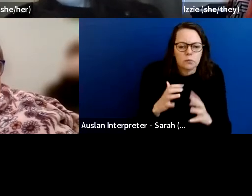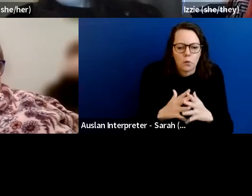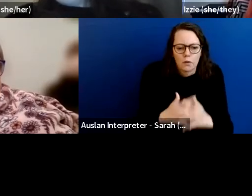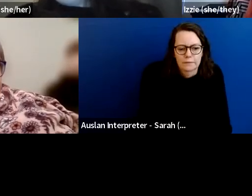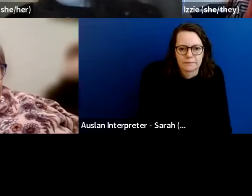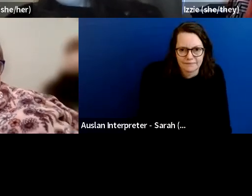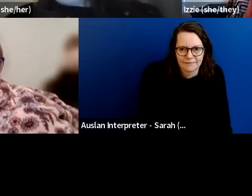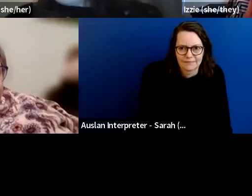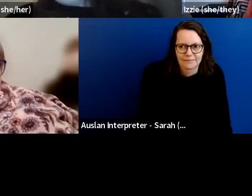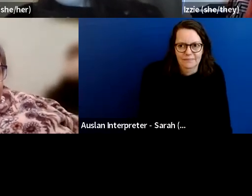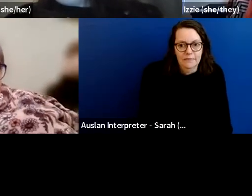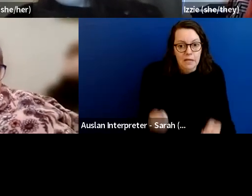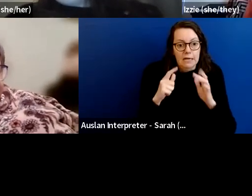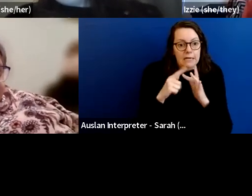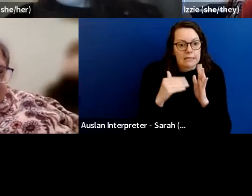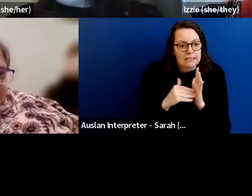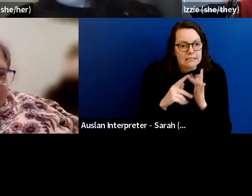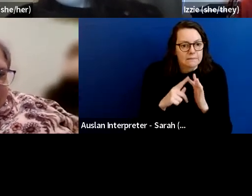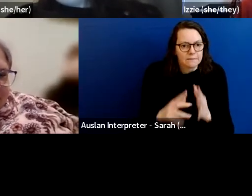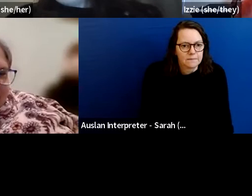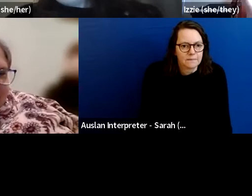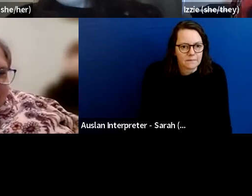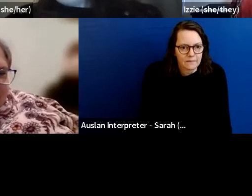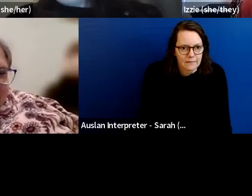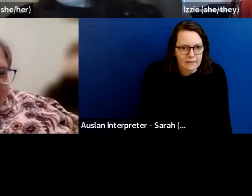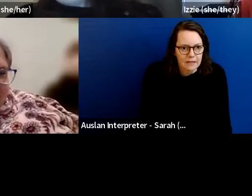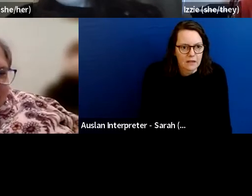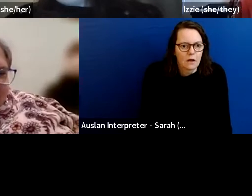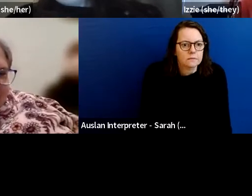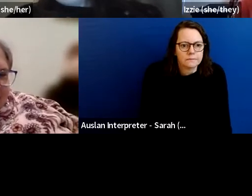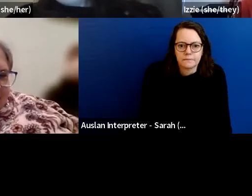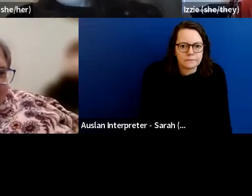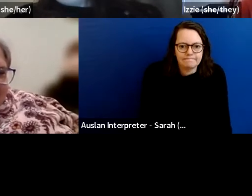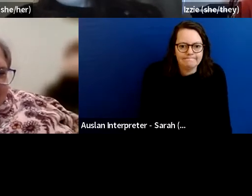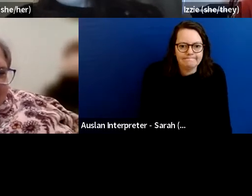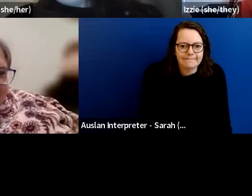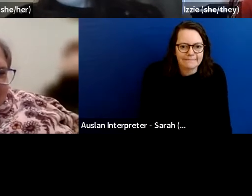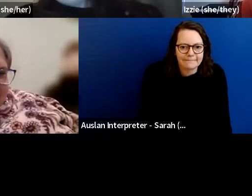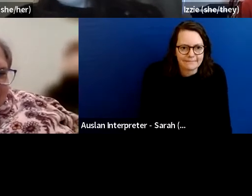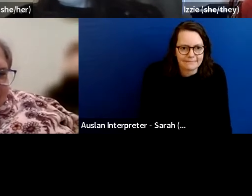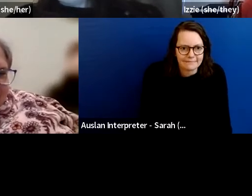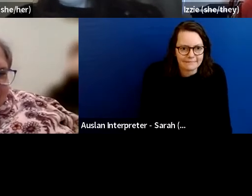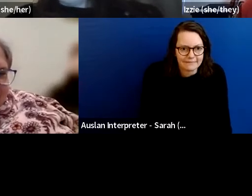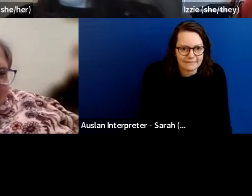So, thanks, and easy, you're going to say something.